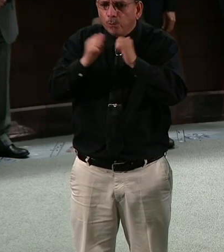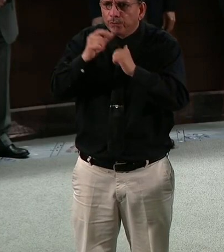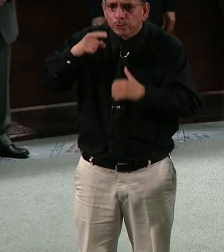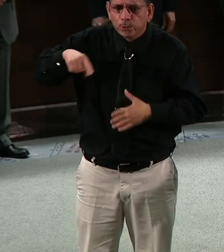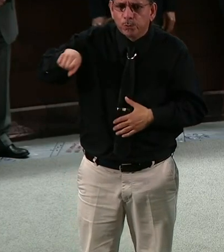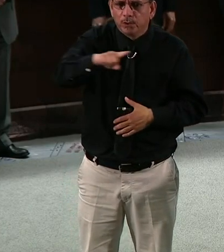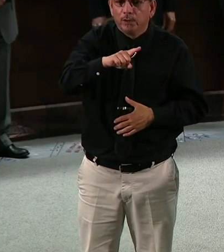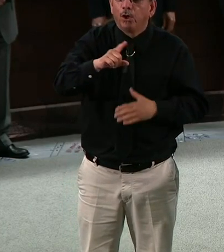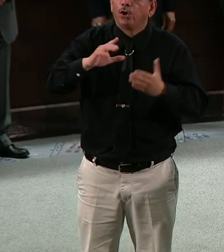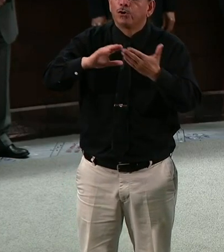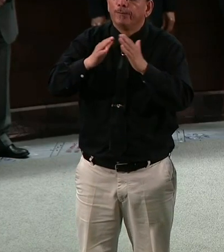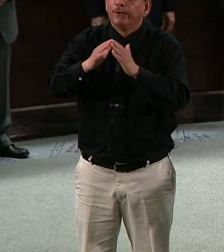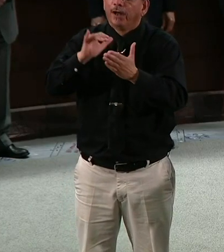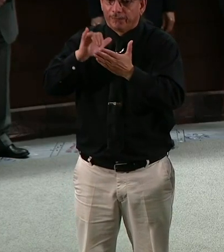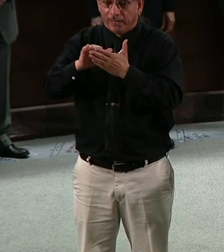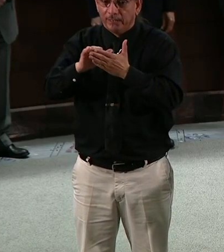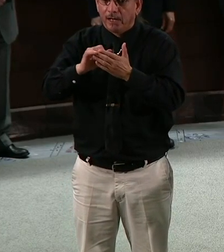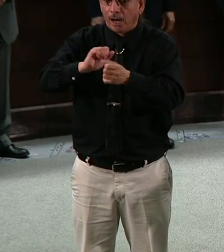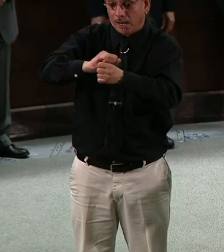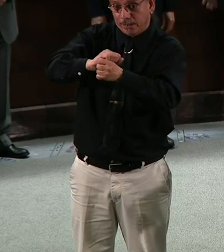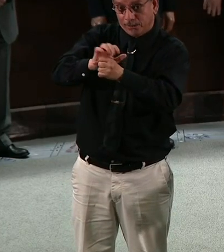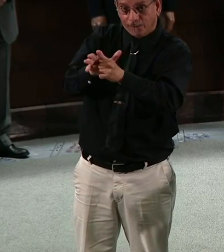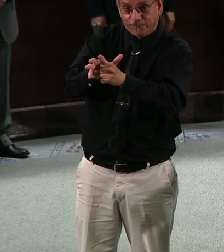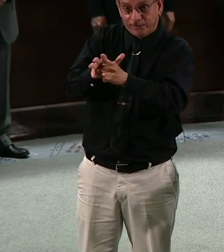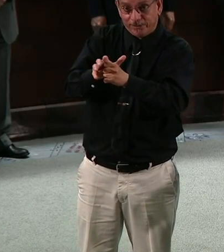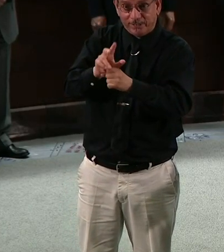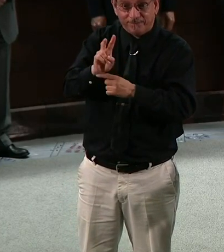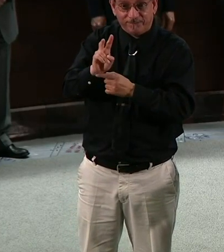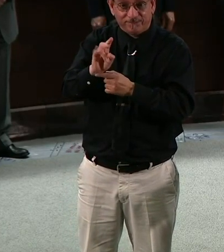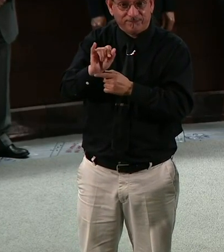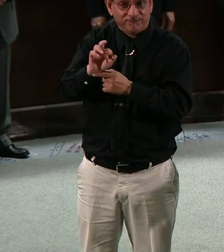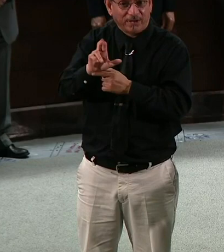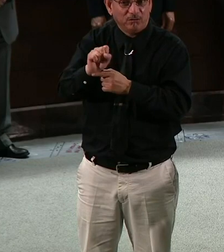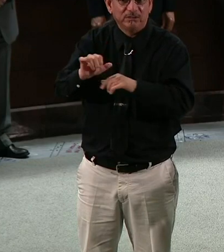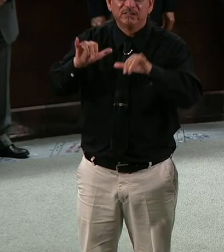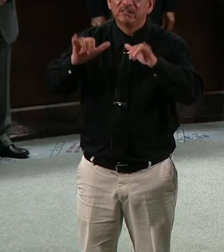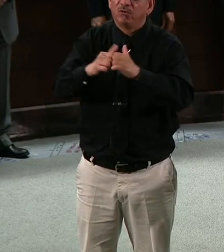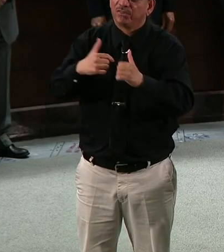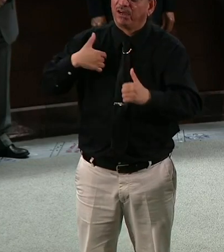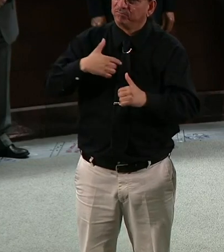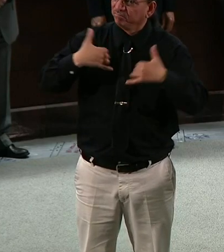ASK EAT RECORDED THAT LIST QUE